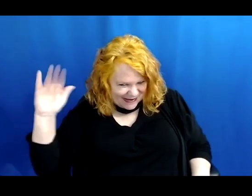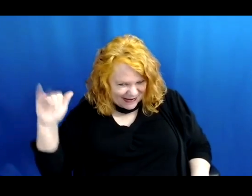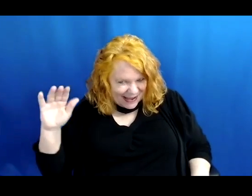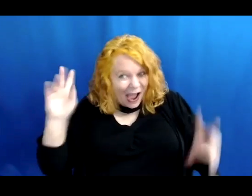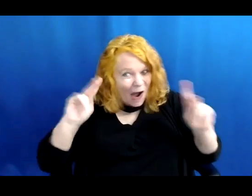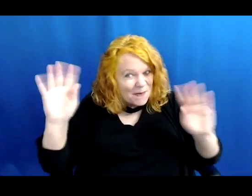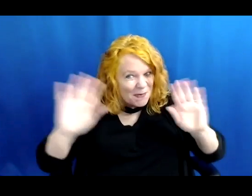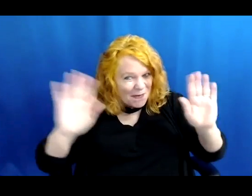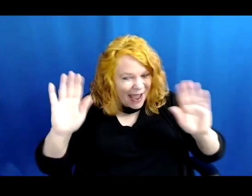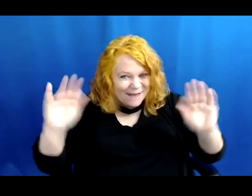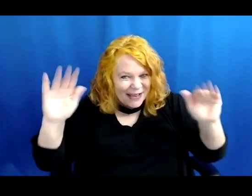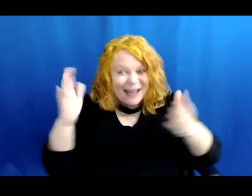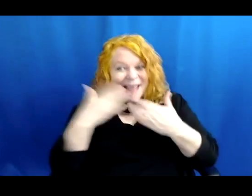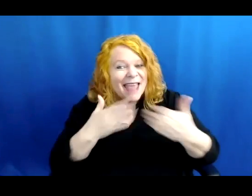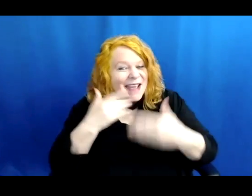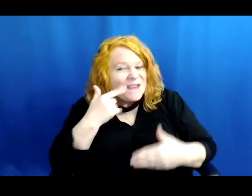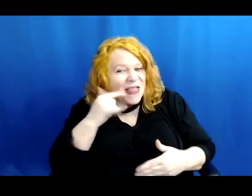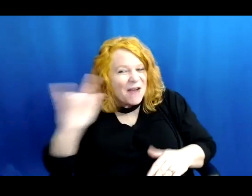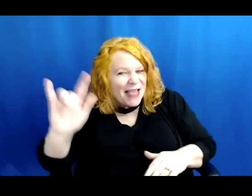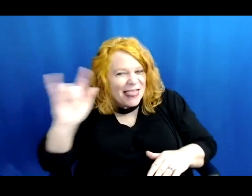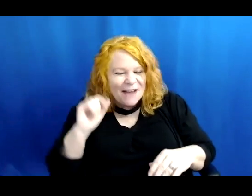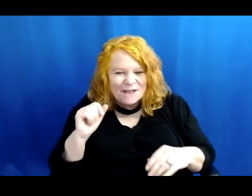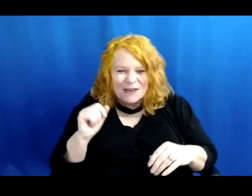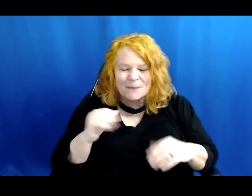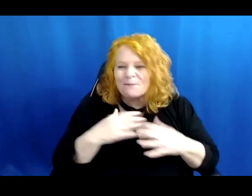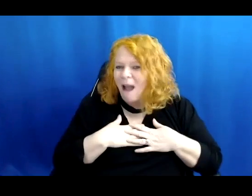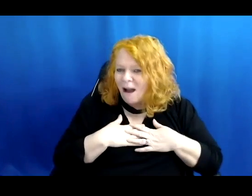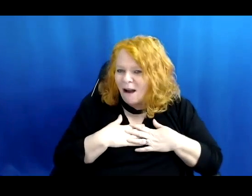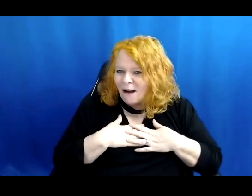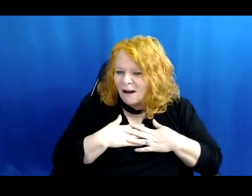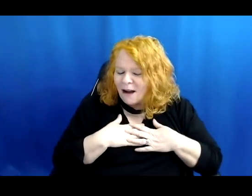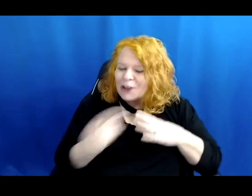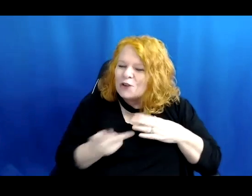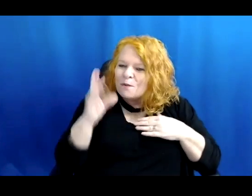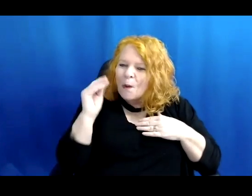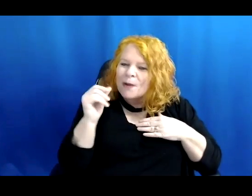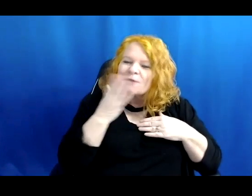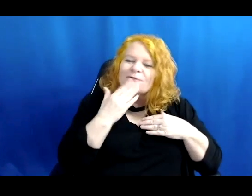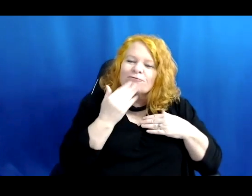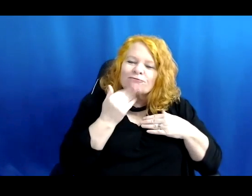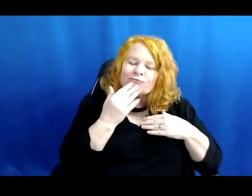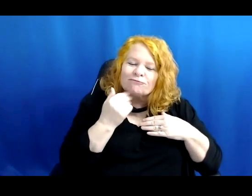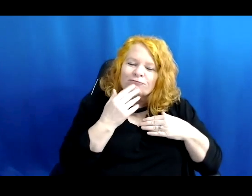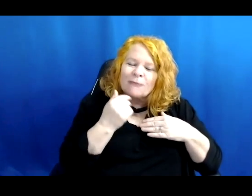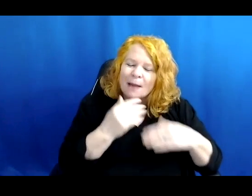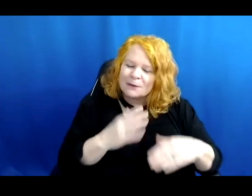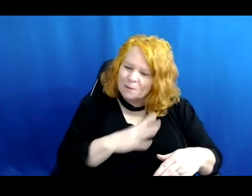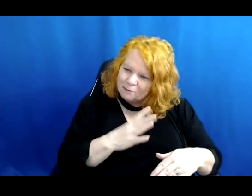Thank you, Lo, we love you. Gwyn: Boys you are so lovely and polite. I am so pleased that you are polite. That’s so nice.